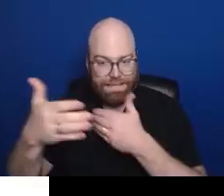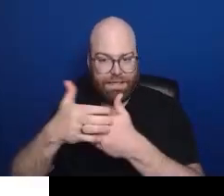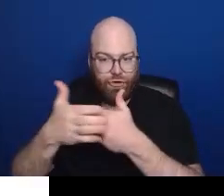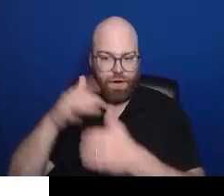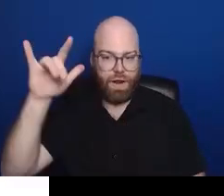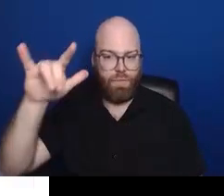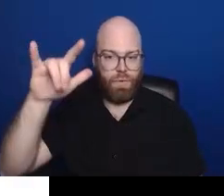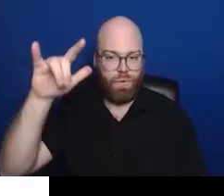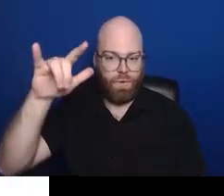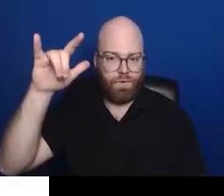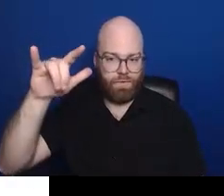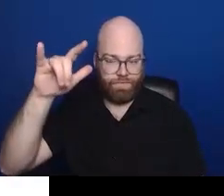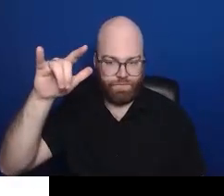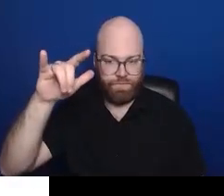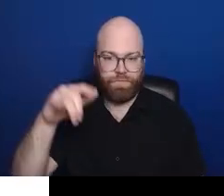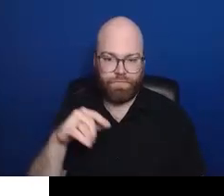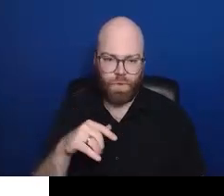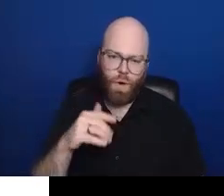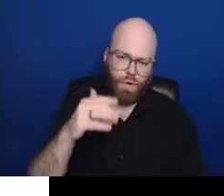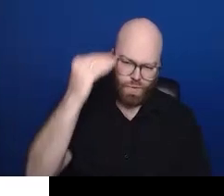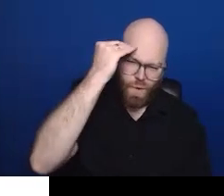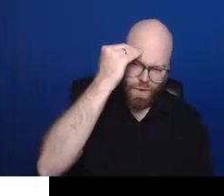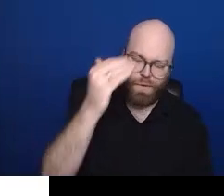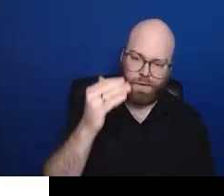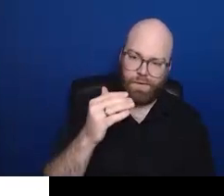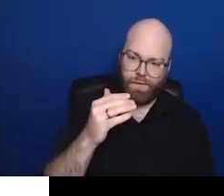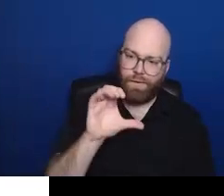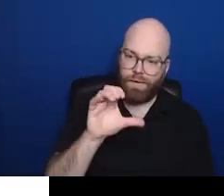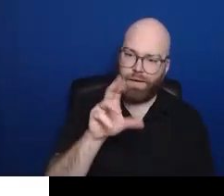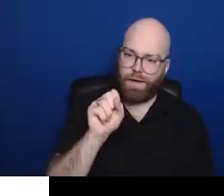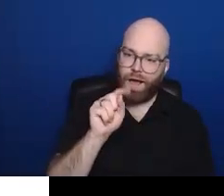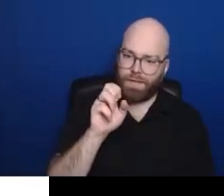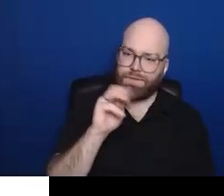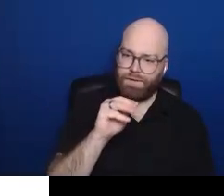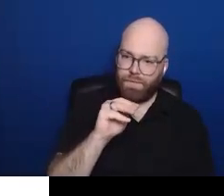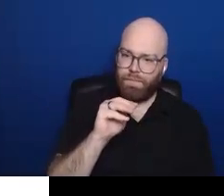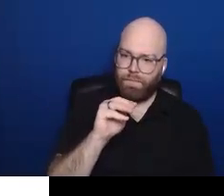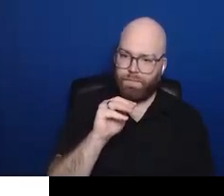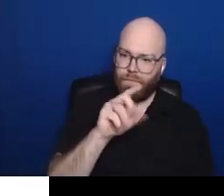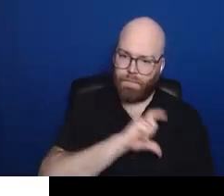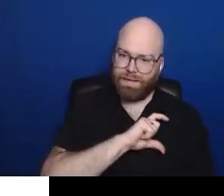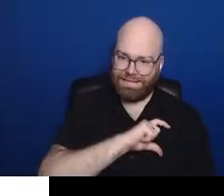Well, customs agents are in the airports, right? And anybody traveling normally does have some type of status.